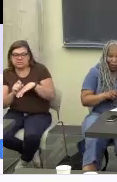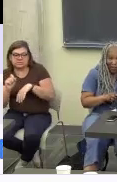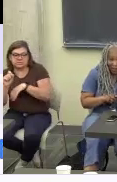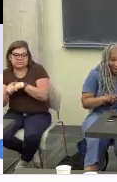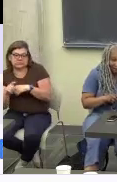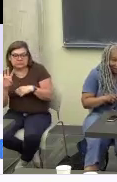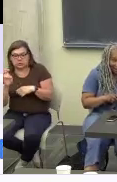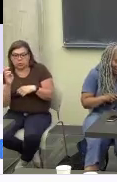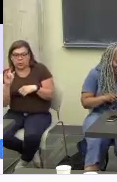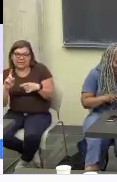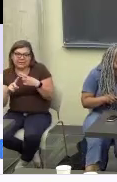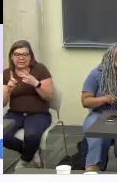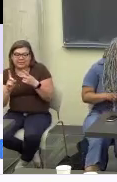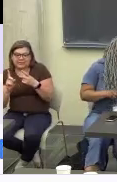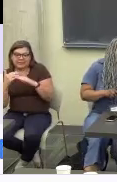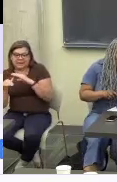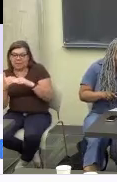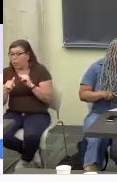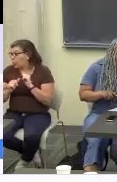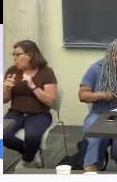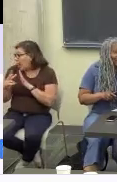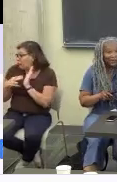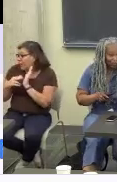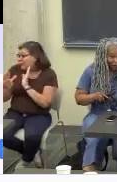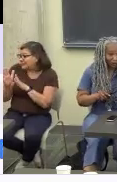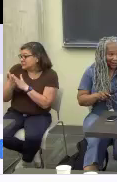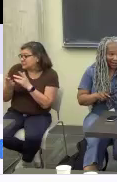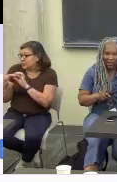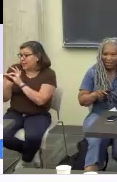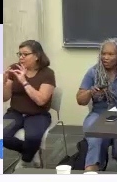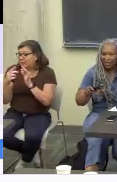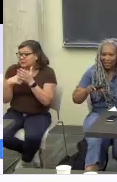you know, you know, an email. Oh, I read this book that relates to what you were saying, you know,